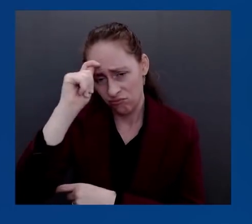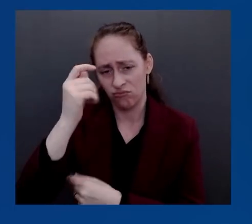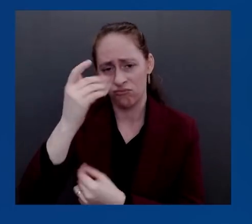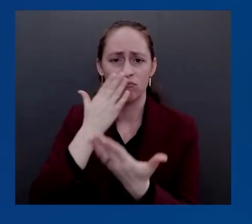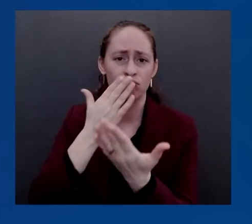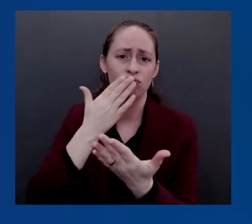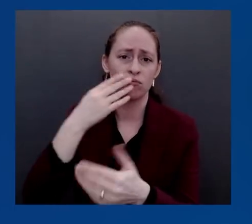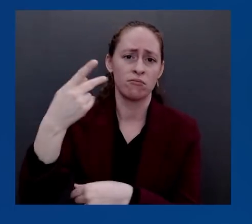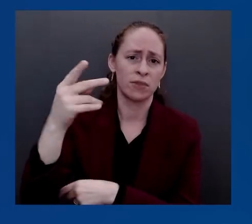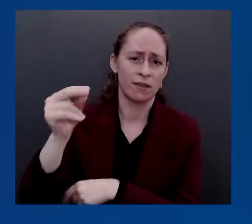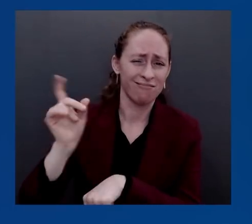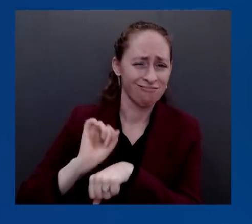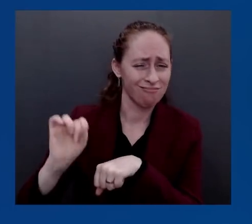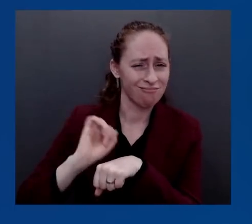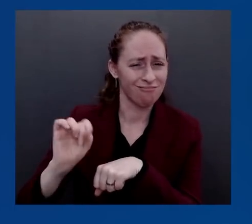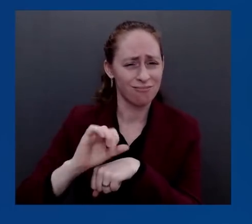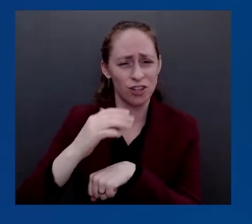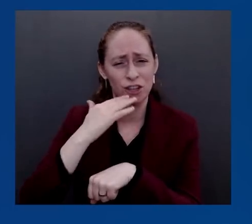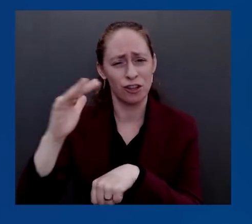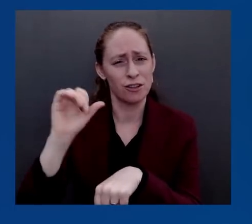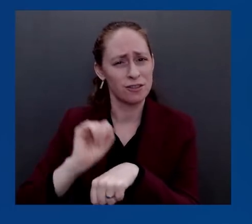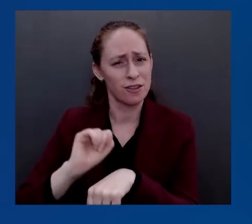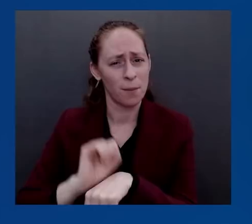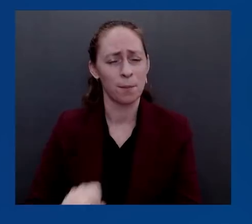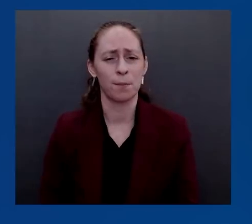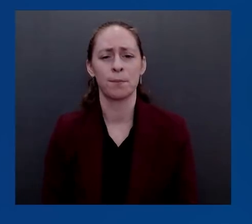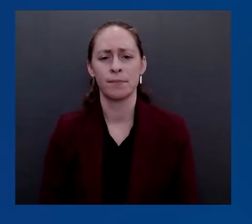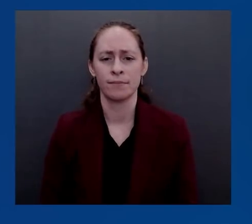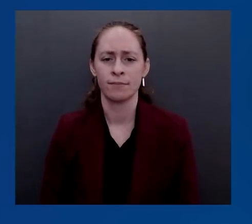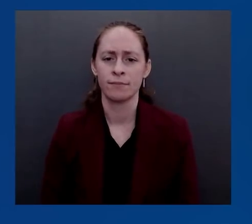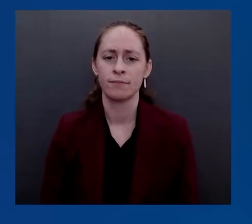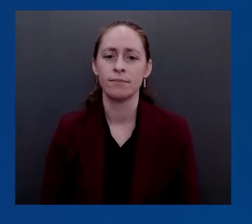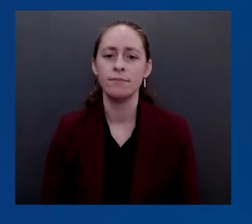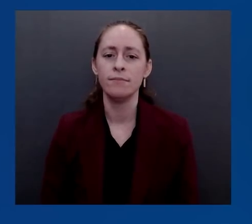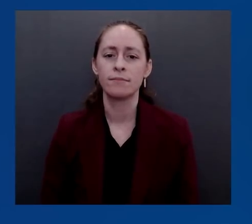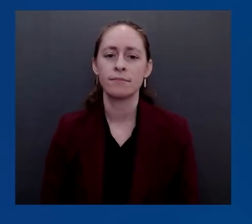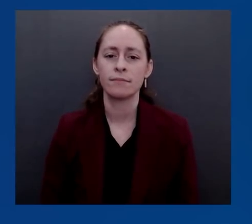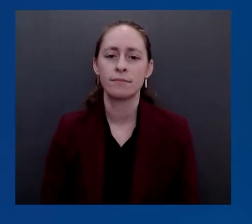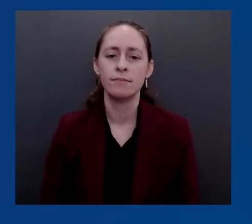are delivered within 24 hours and 90 percent within 48 hours.